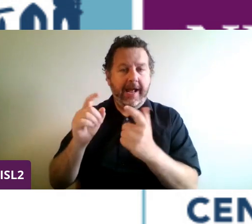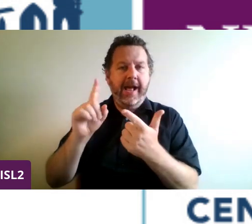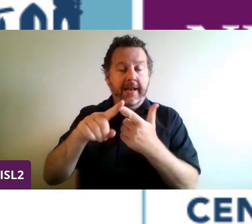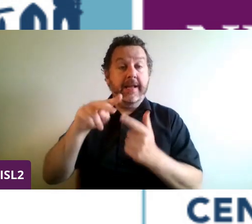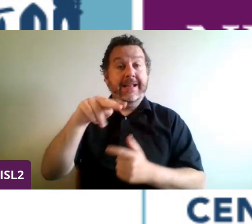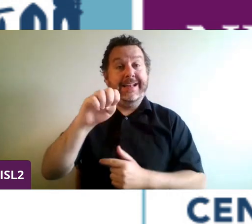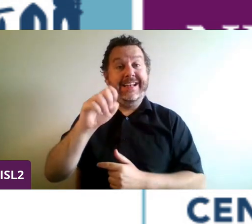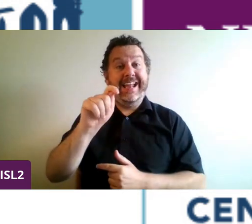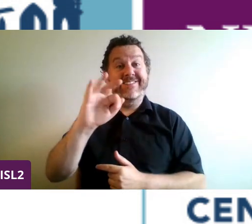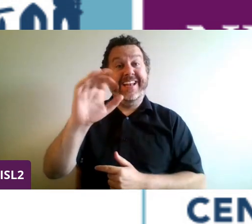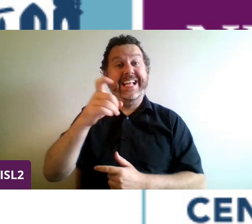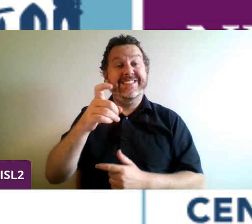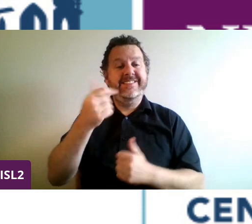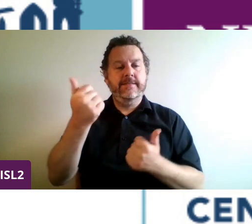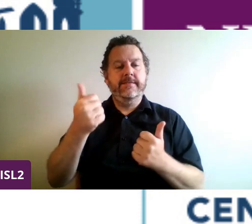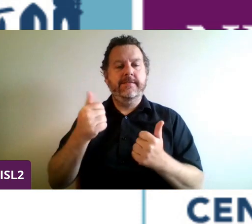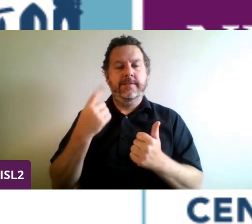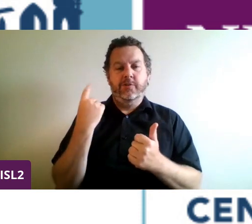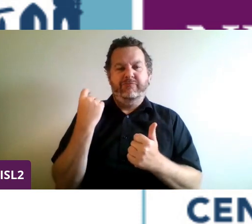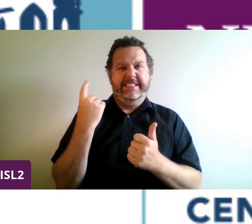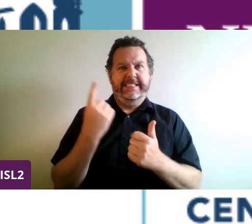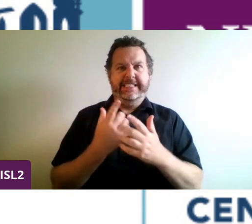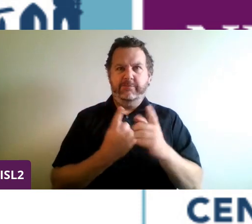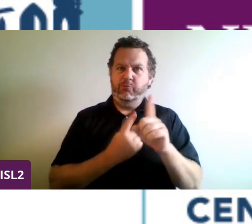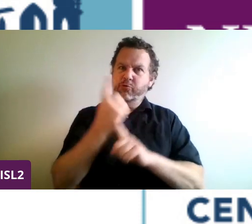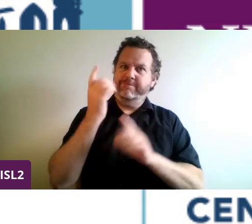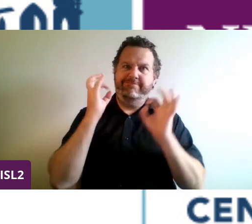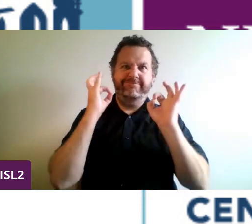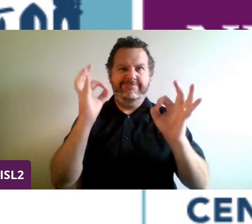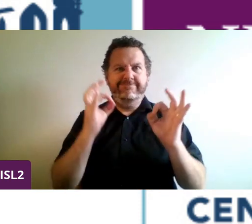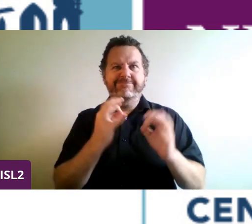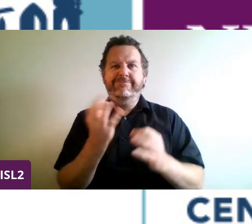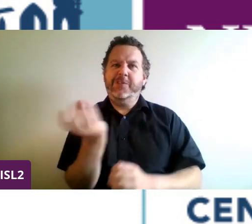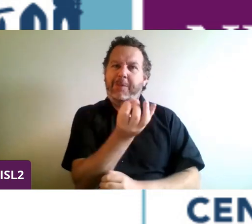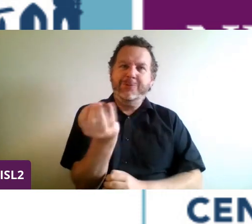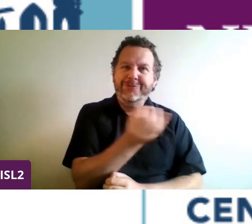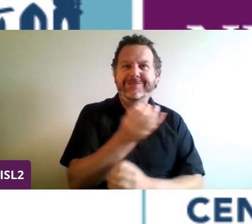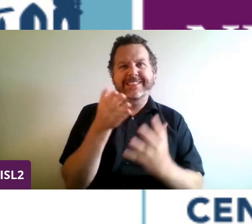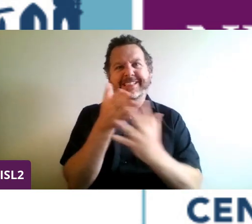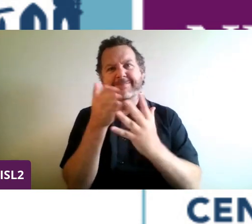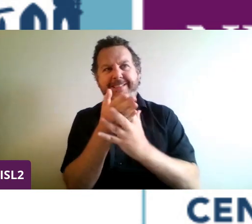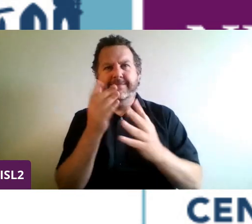accessibility tools are already there in their programme , it is great.